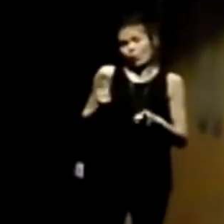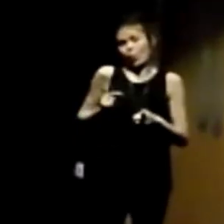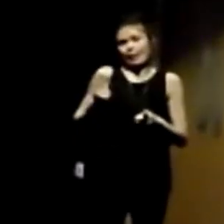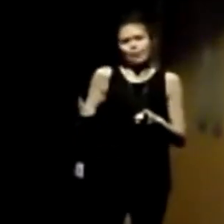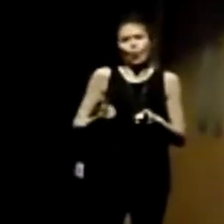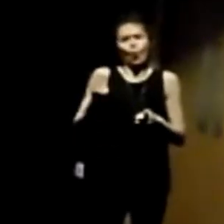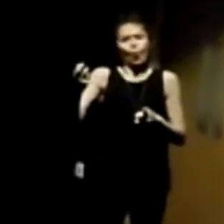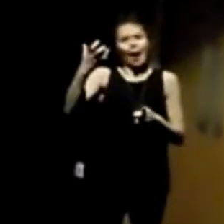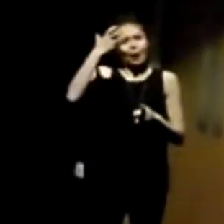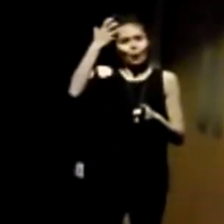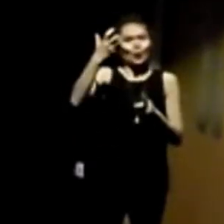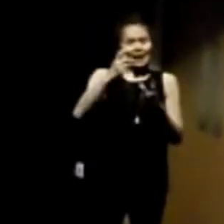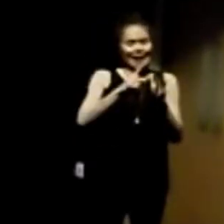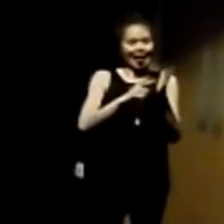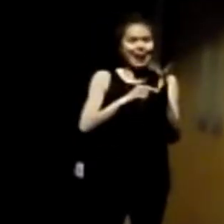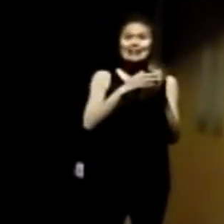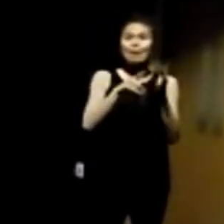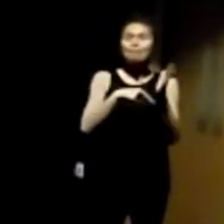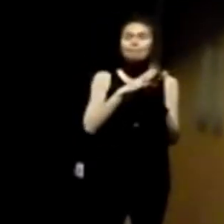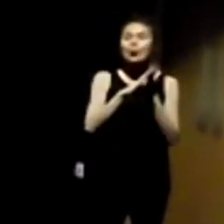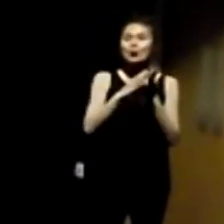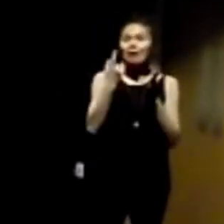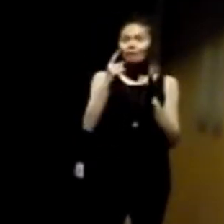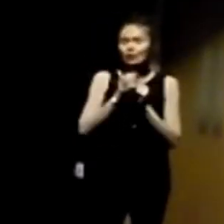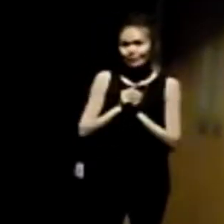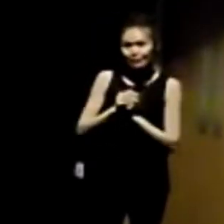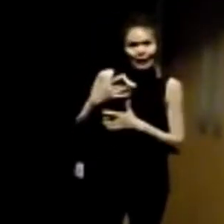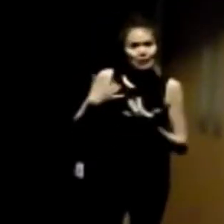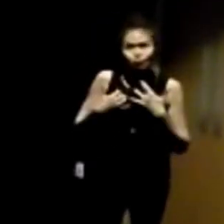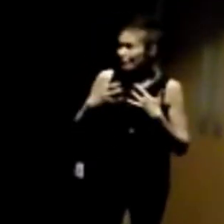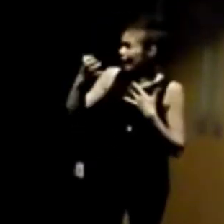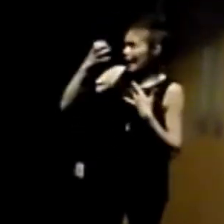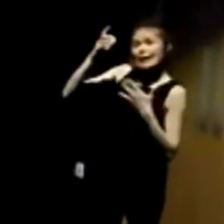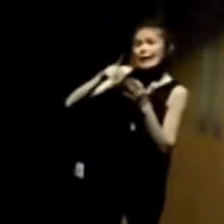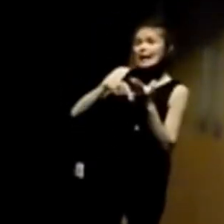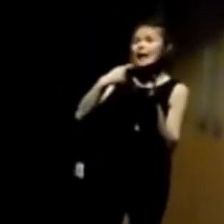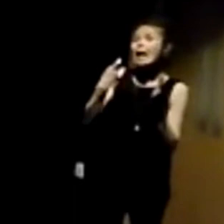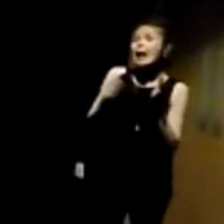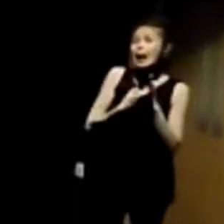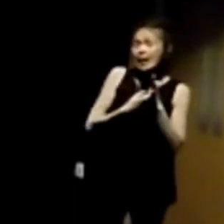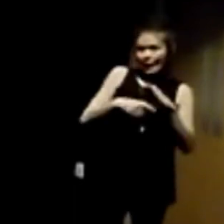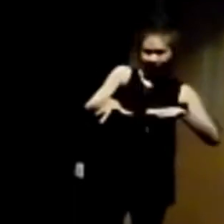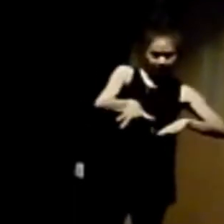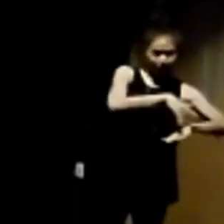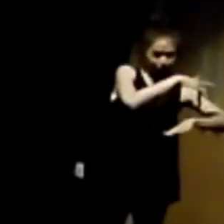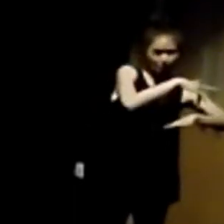because this is this play was performed in front of him. Not the queer King Lear, but King Lear.